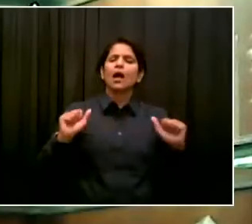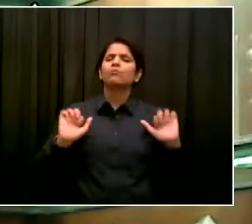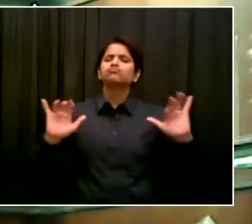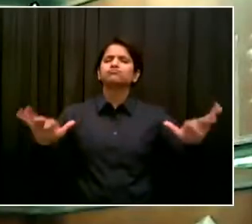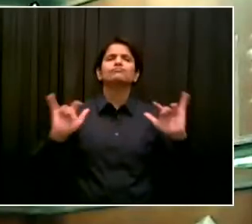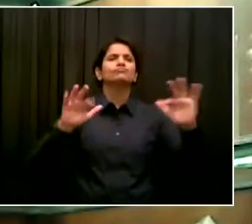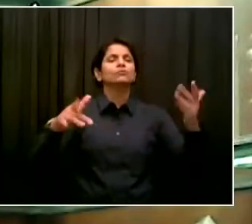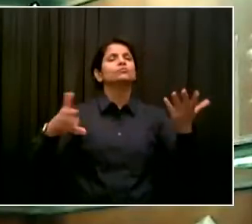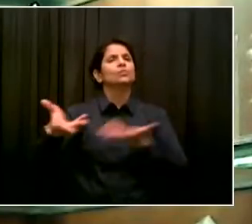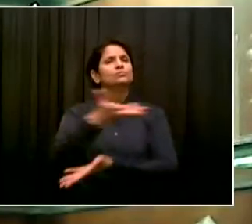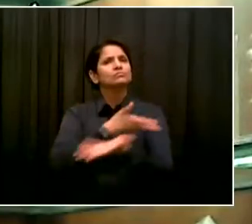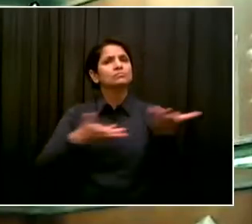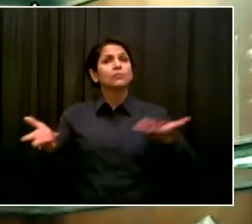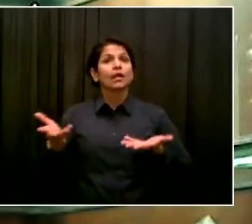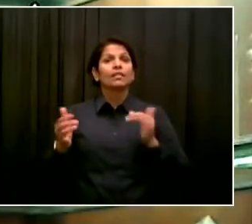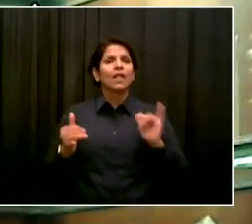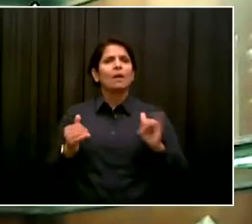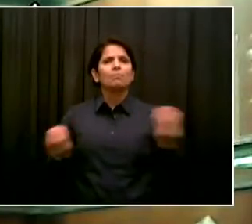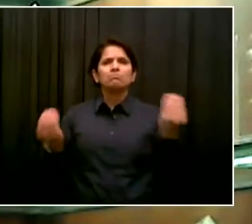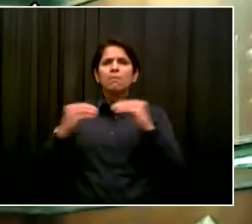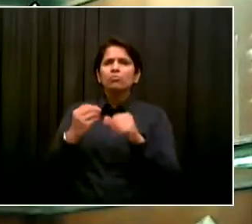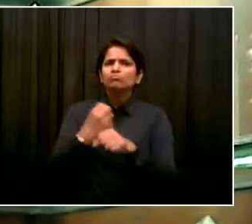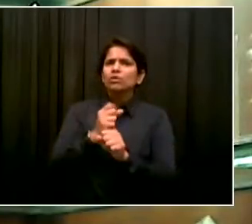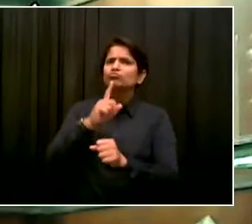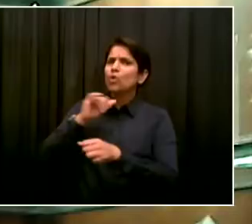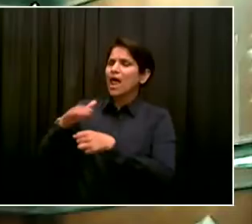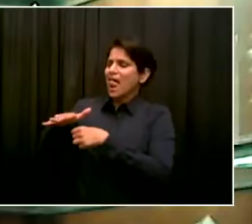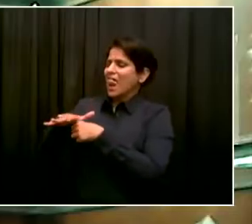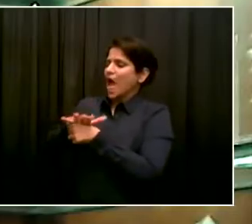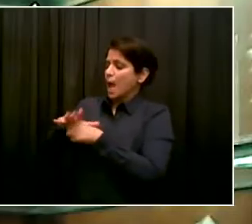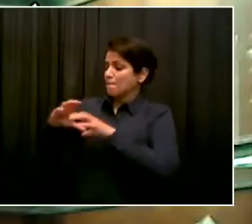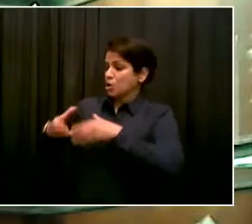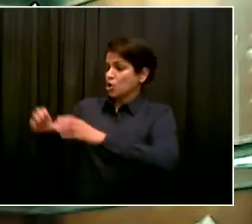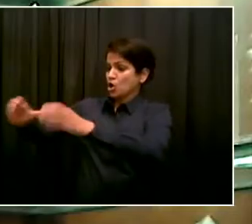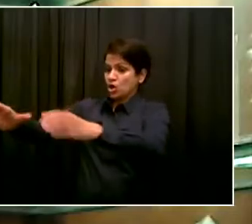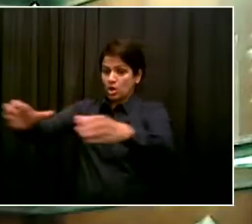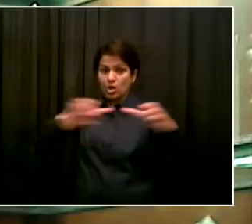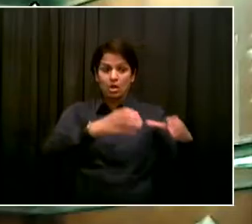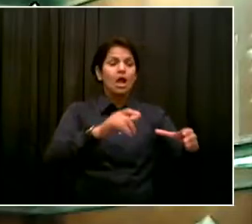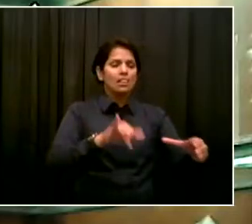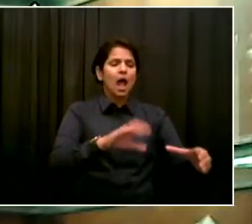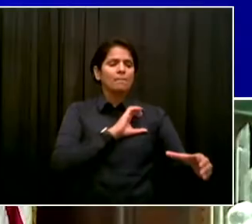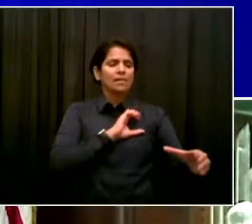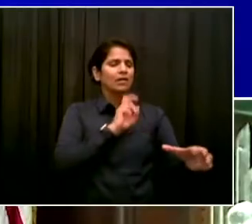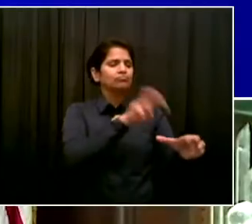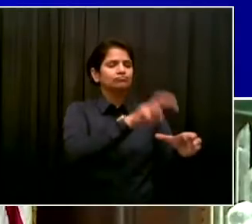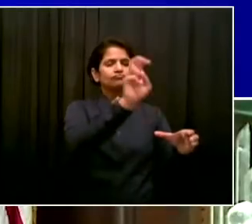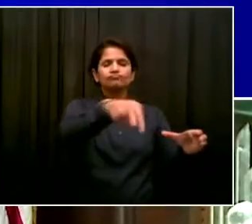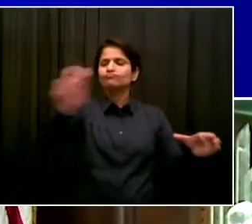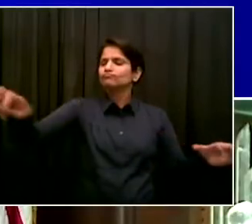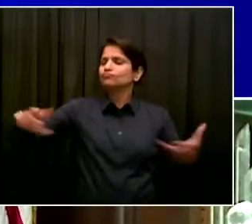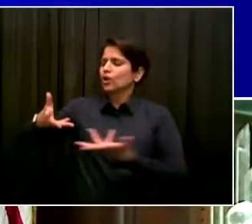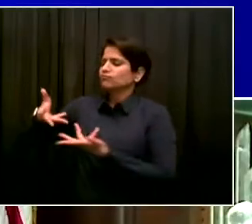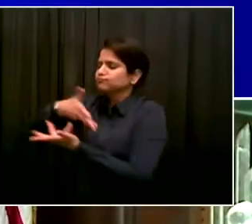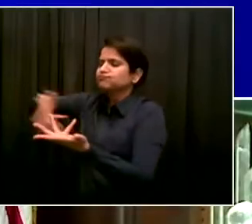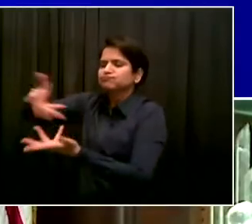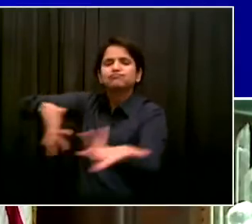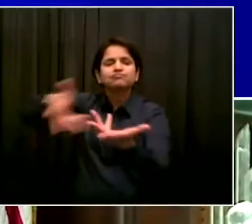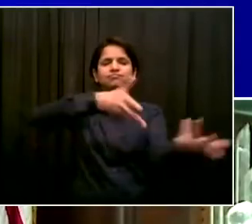APPROACH BY ADDING THIS AND ENSURING WE MOVE